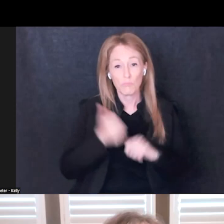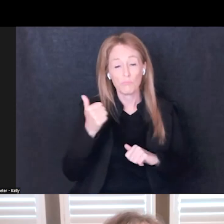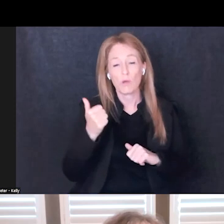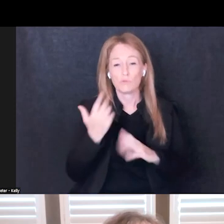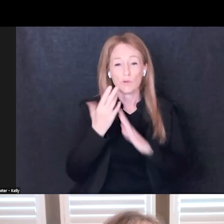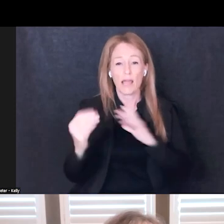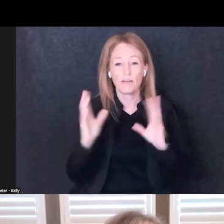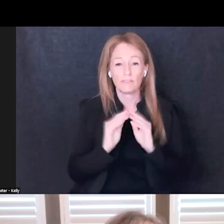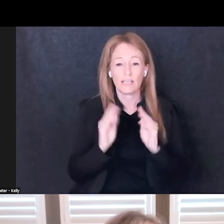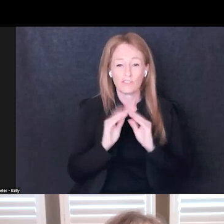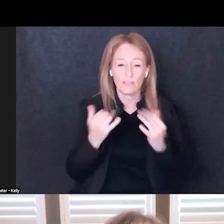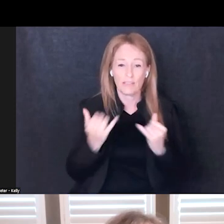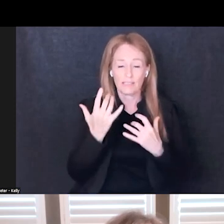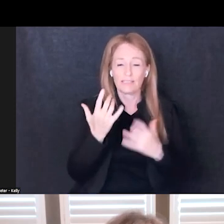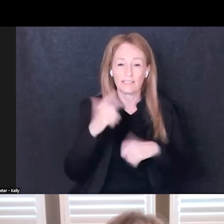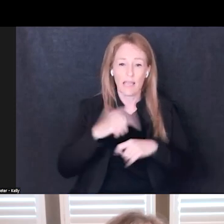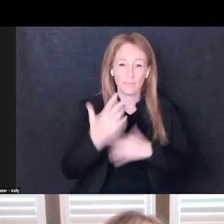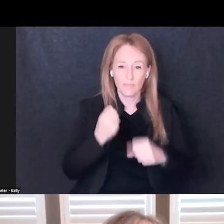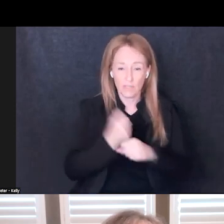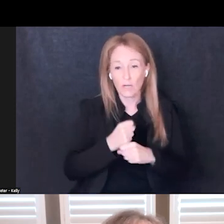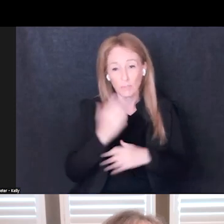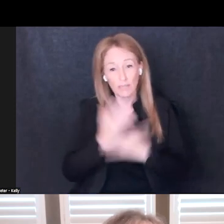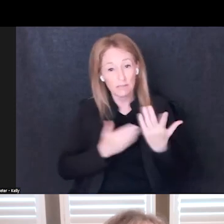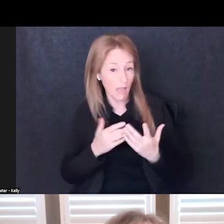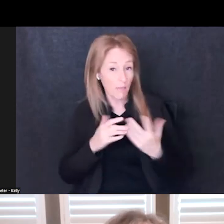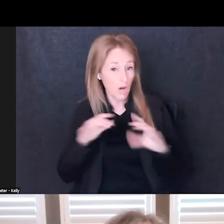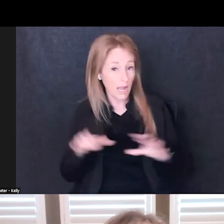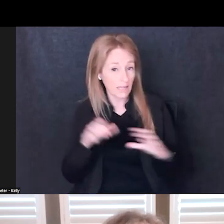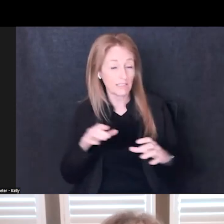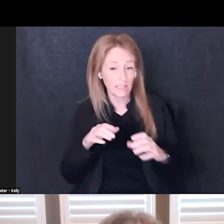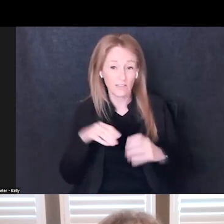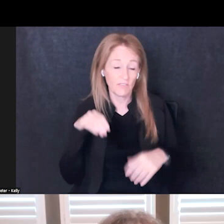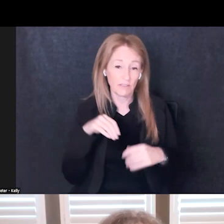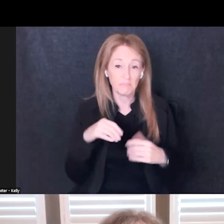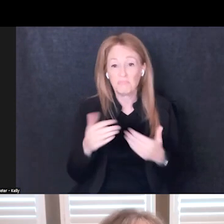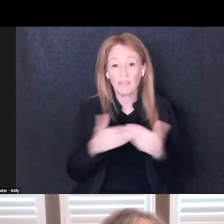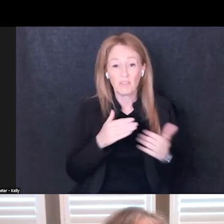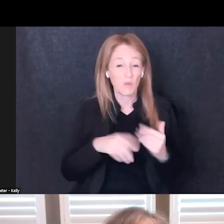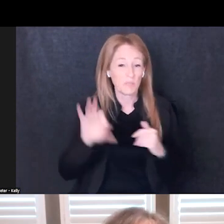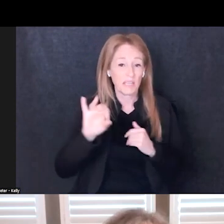IN 95-DEGREE TEMPERATURES. I WILL NOT GIVE YOU MUCH DETAILS BECAUSE THE FOLKS